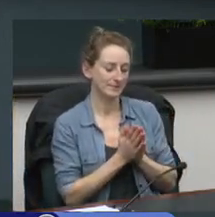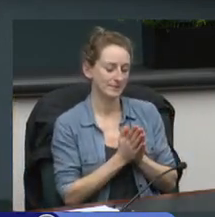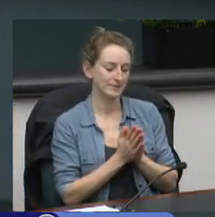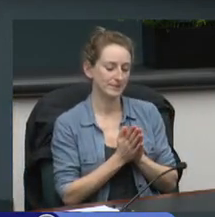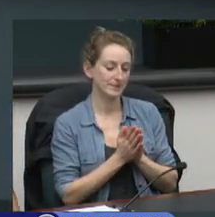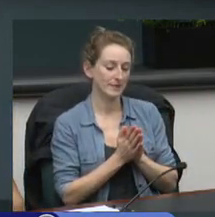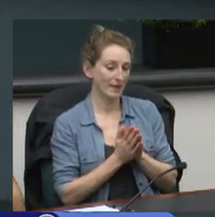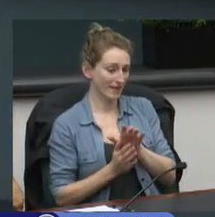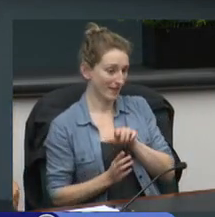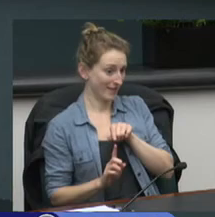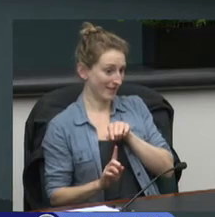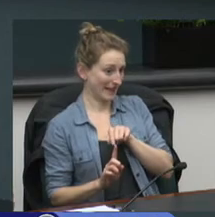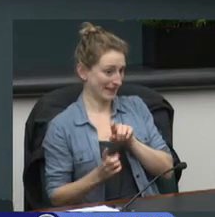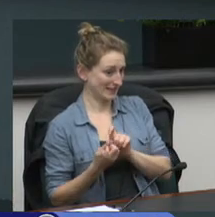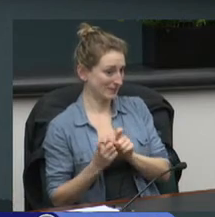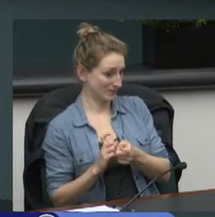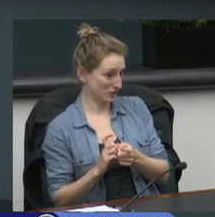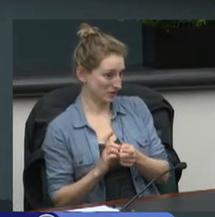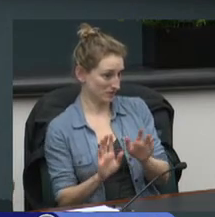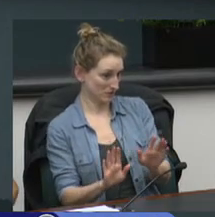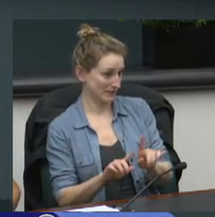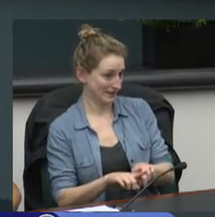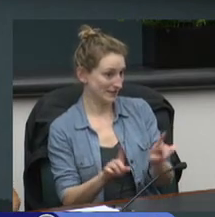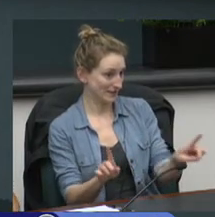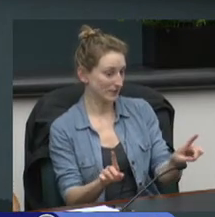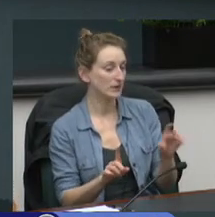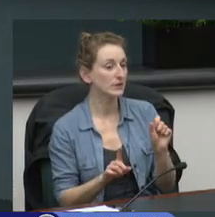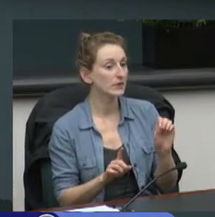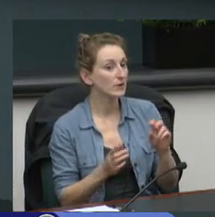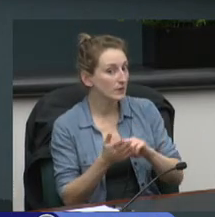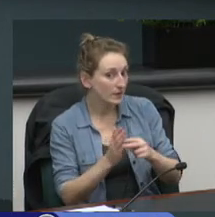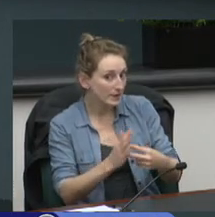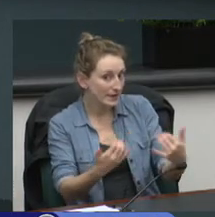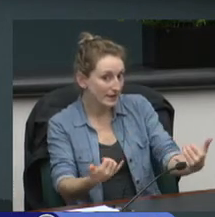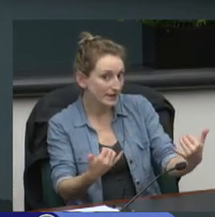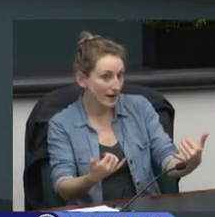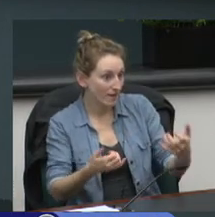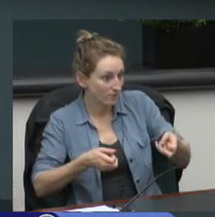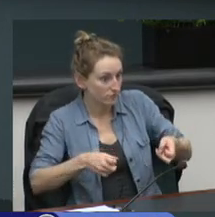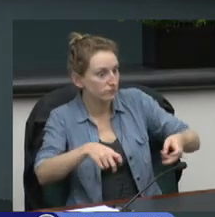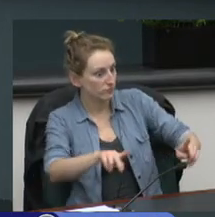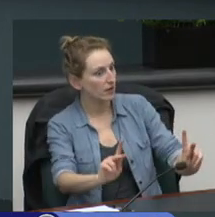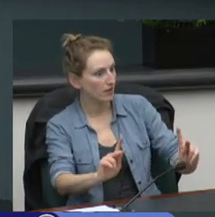what has been so now we are allowed to build in a floodplain if we are a